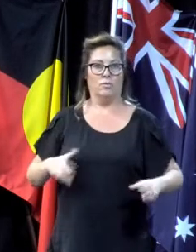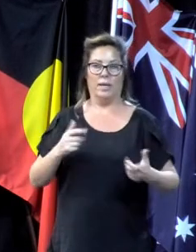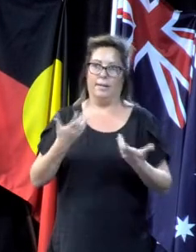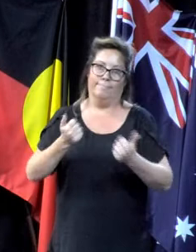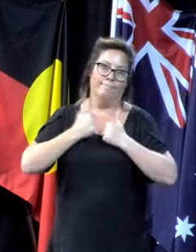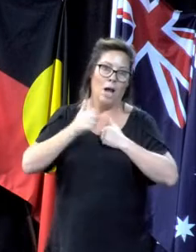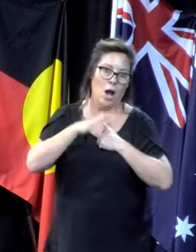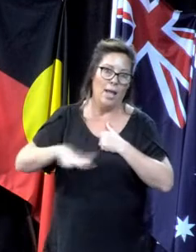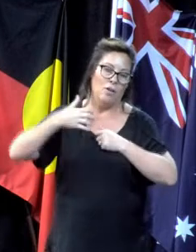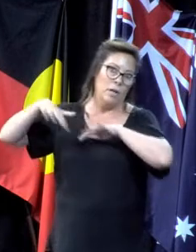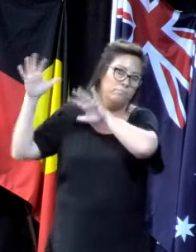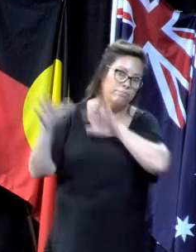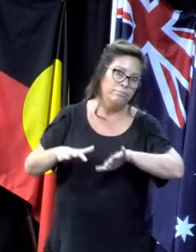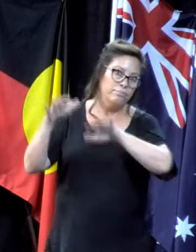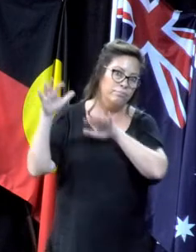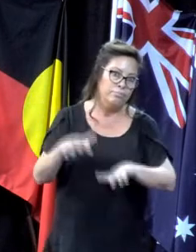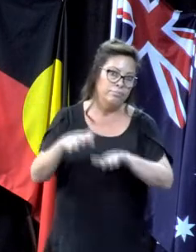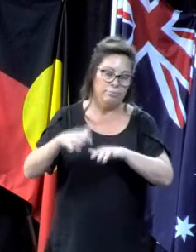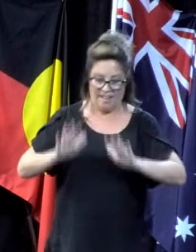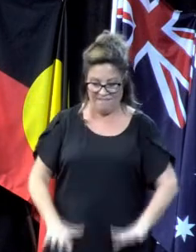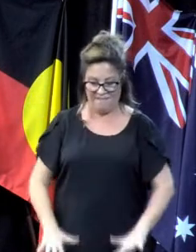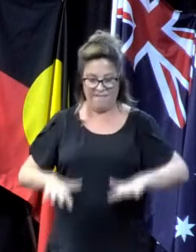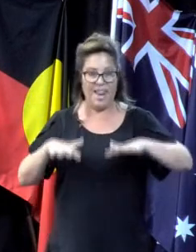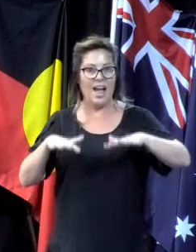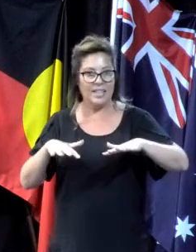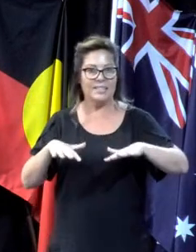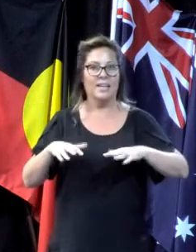And for that purpose we host a cyclone shelter on our school grounds.